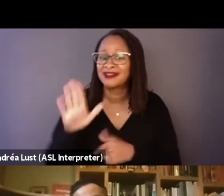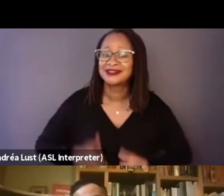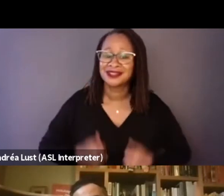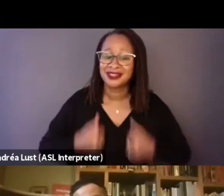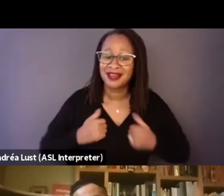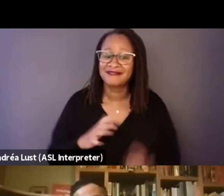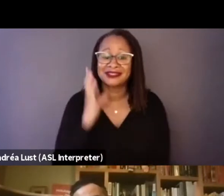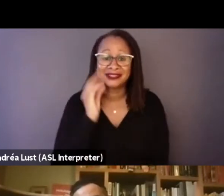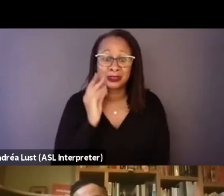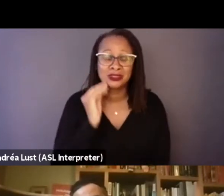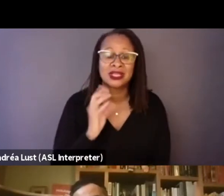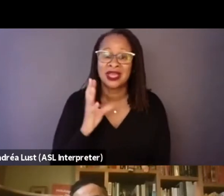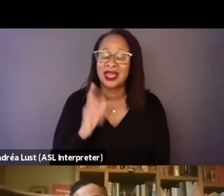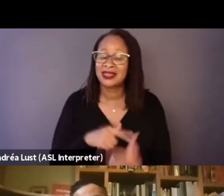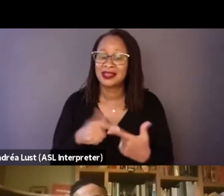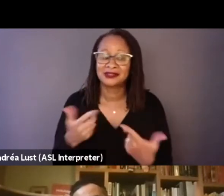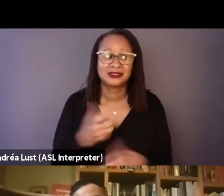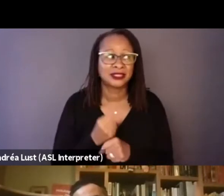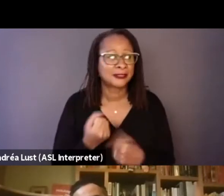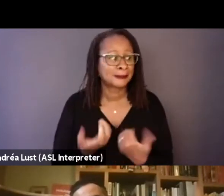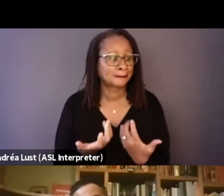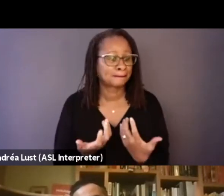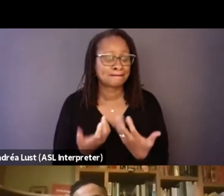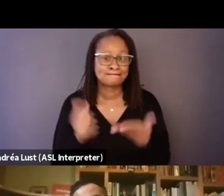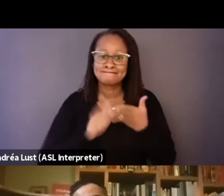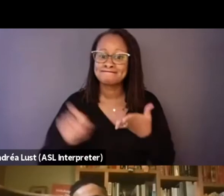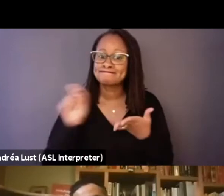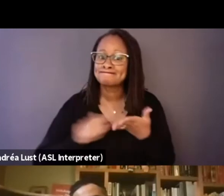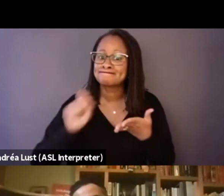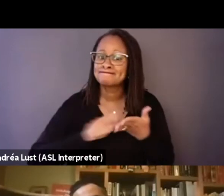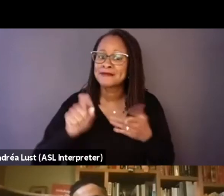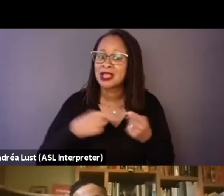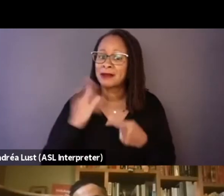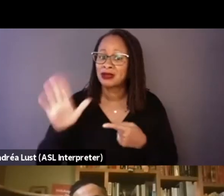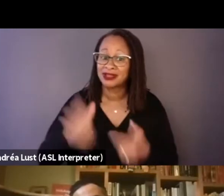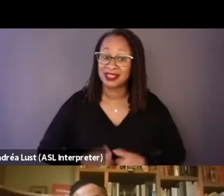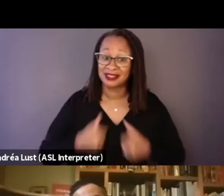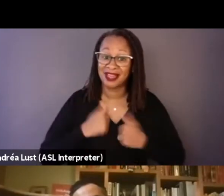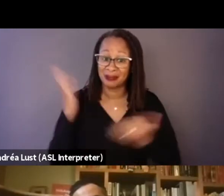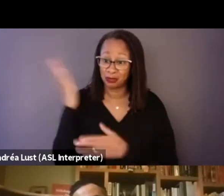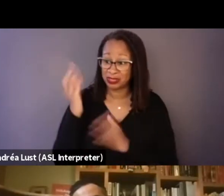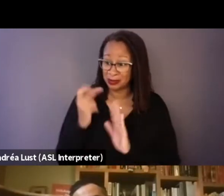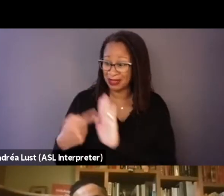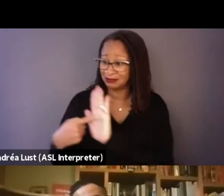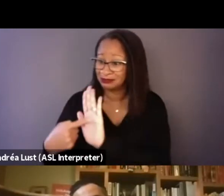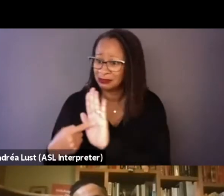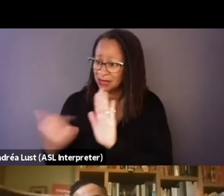and just taking notes about his life and then just presenting it back to him, just being like, "Hey, this is what I'm hearing,